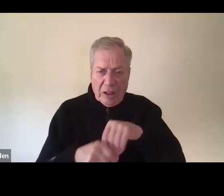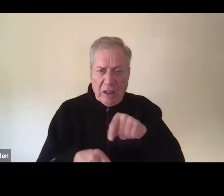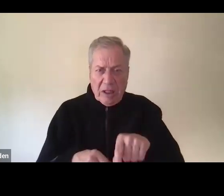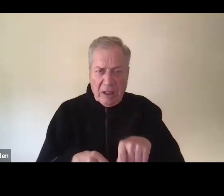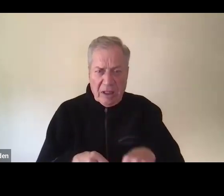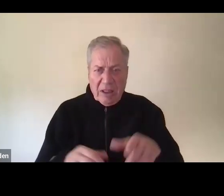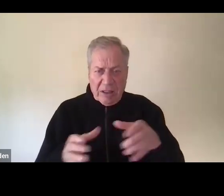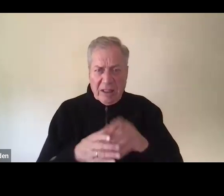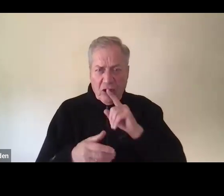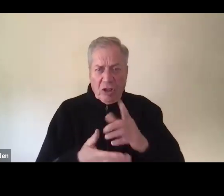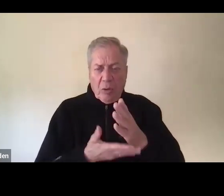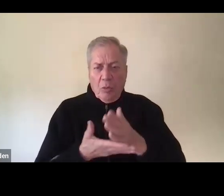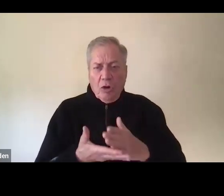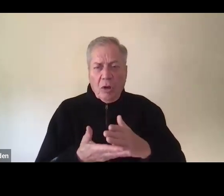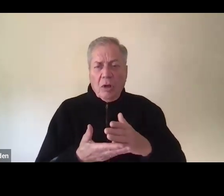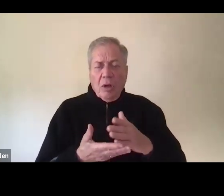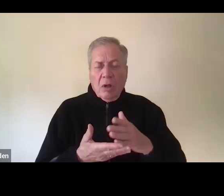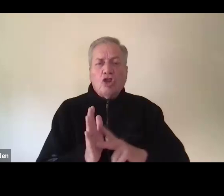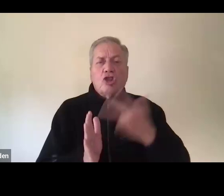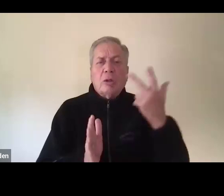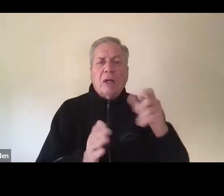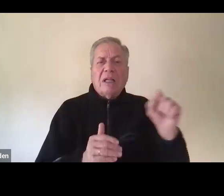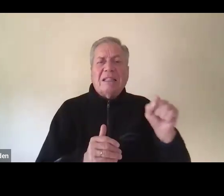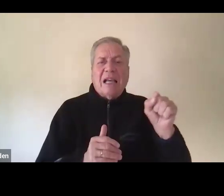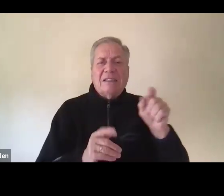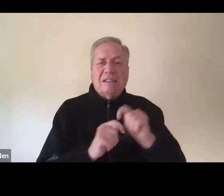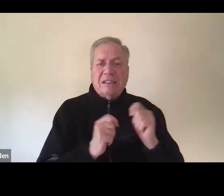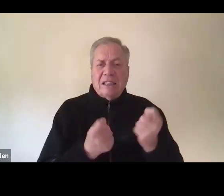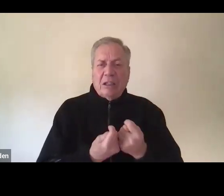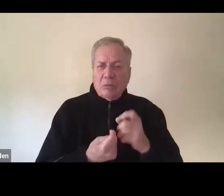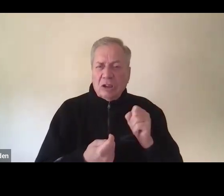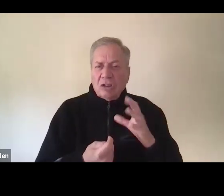the session, he is part of the AAAS team